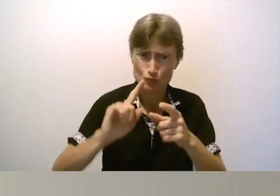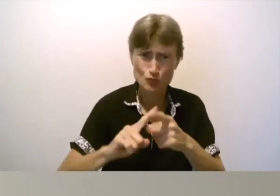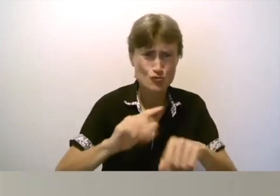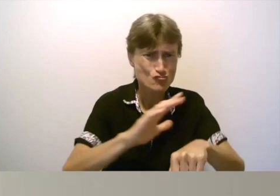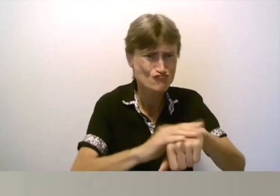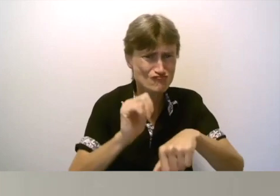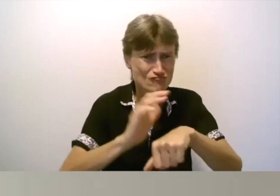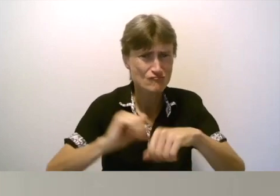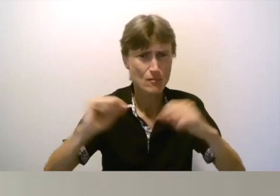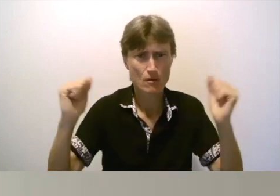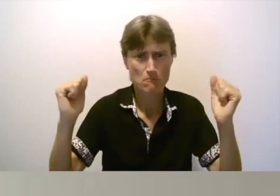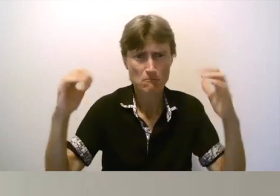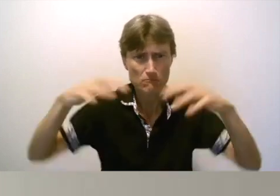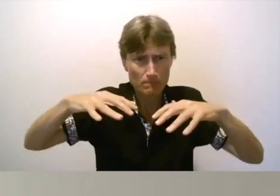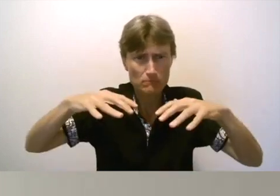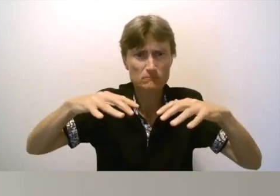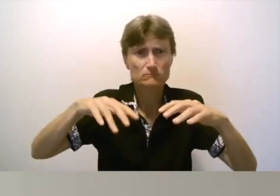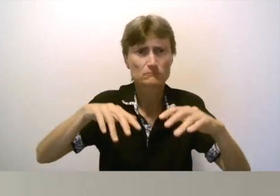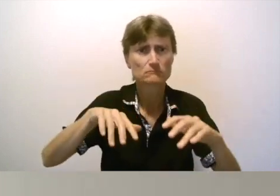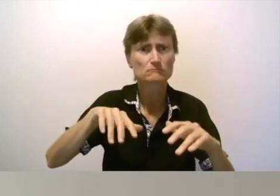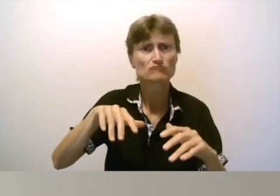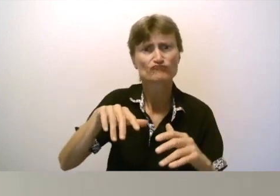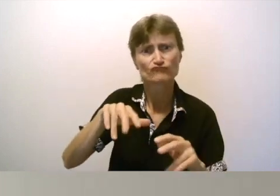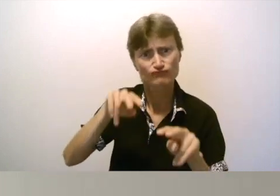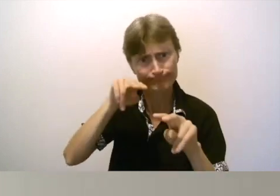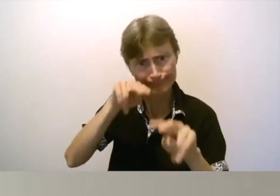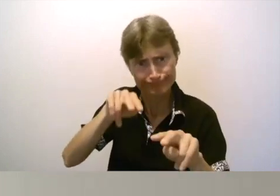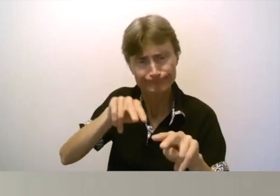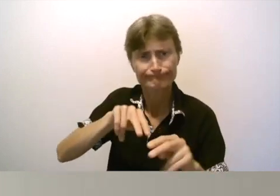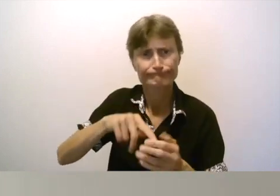i just wanted to acknowledge